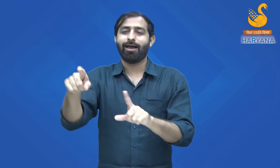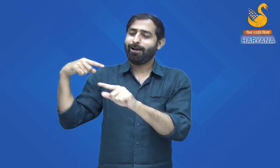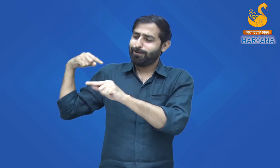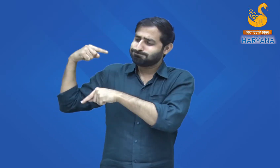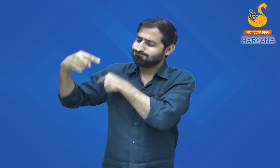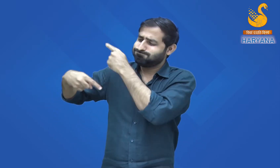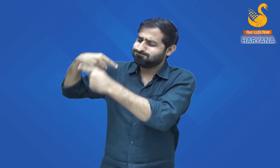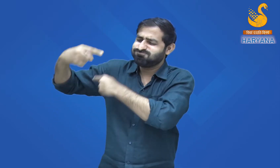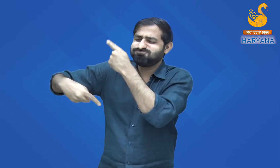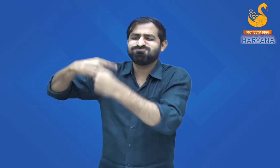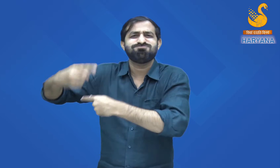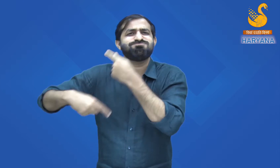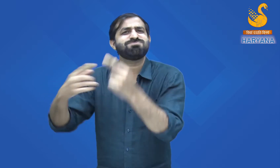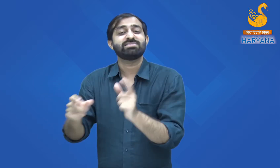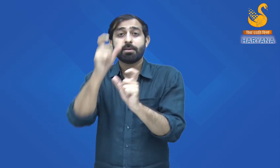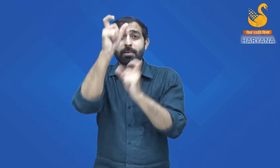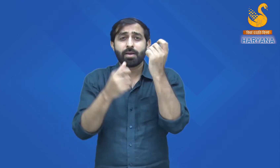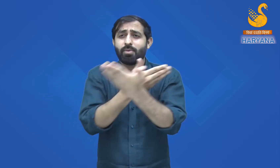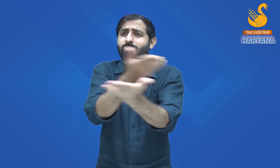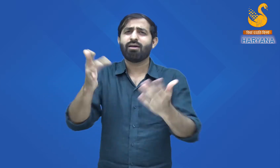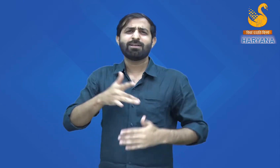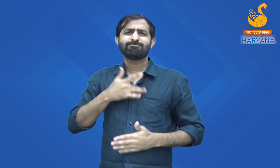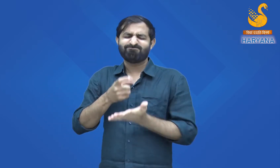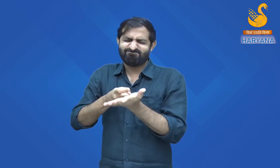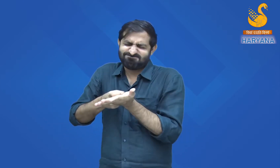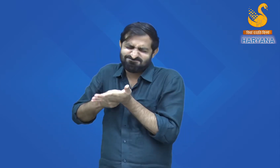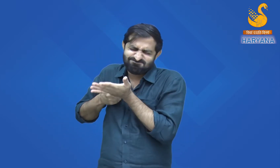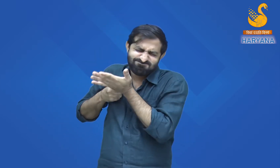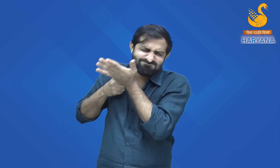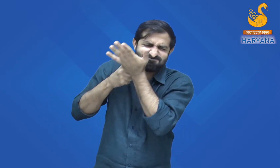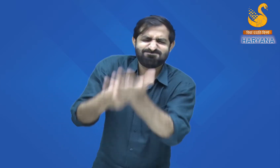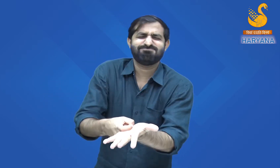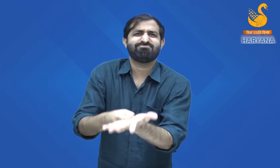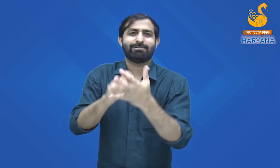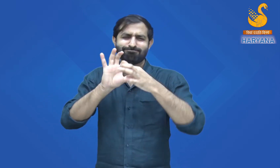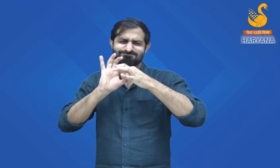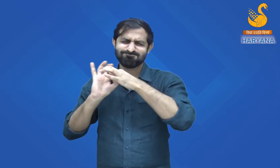from generation to generation. The connection of all concepts of life